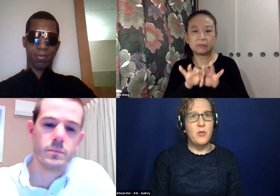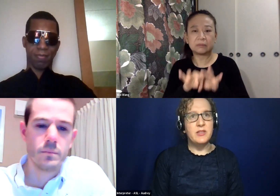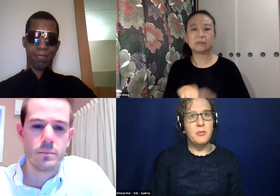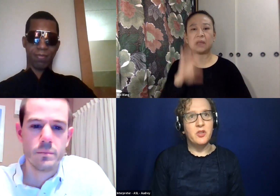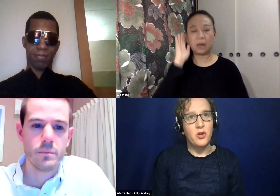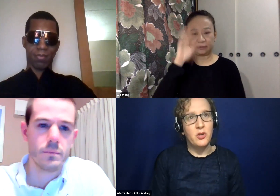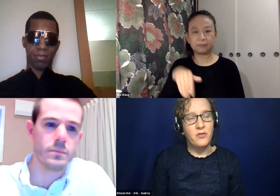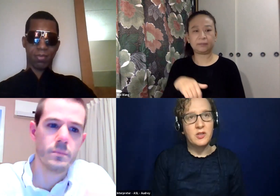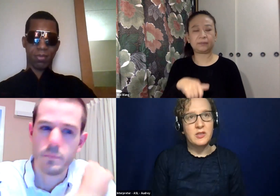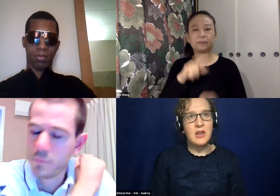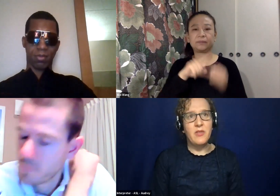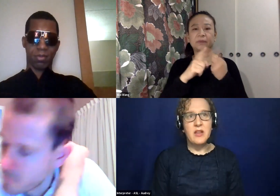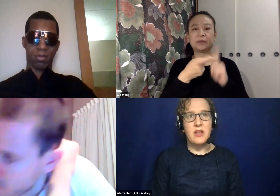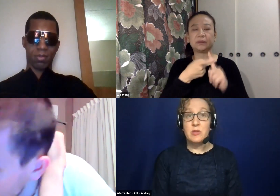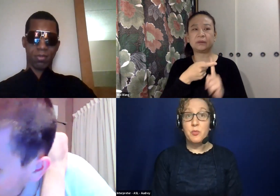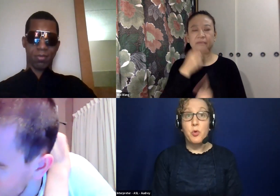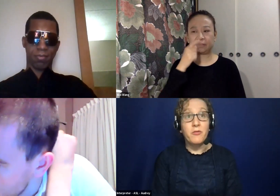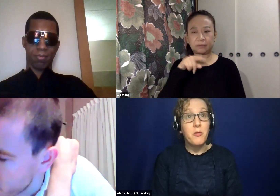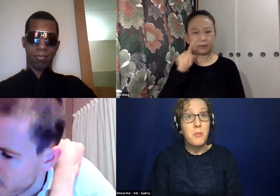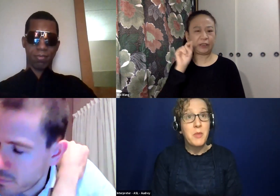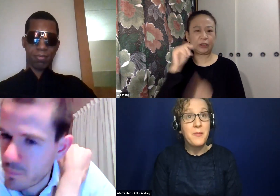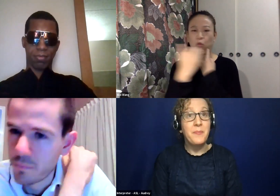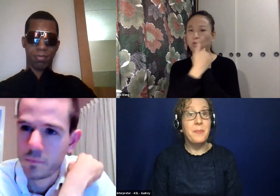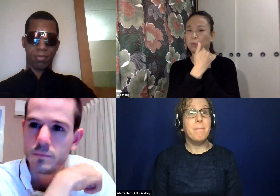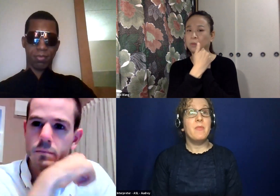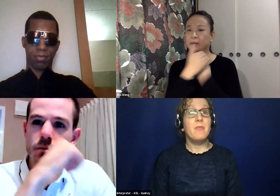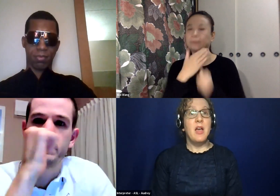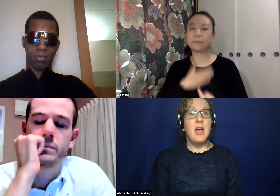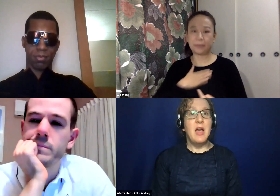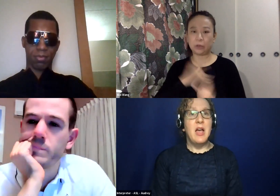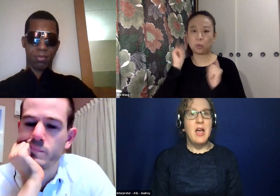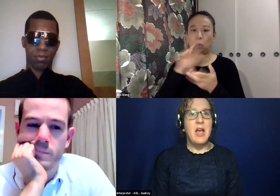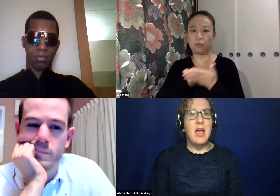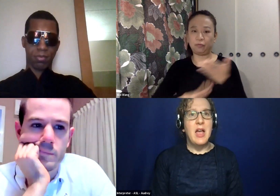didn't think I was able to go to University. They didn't think it was important for me,